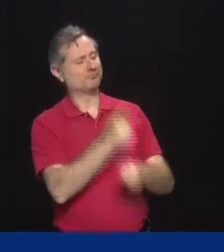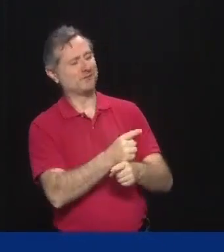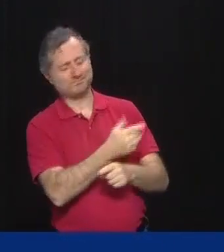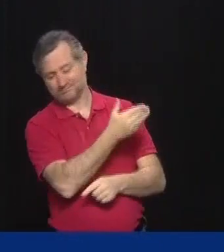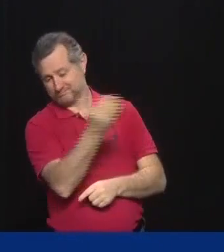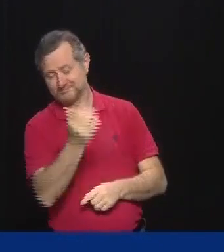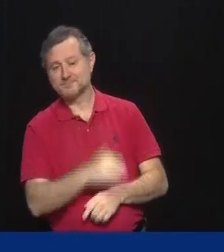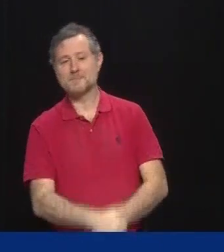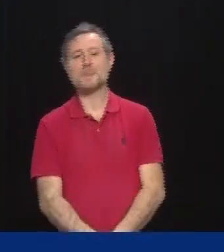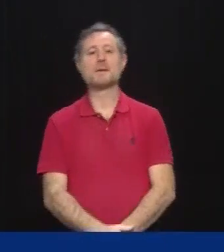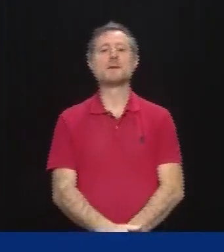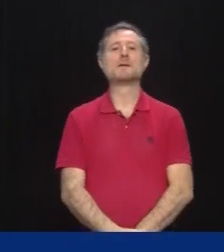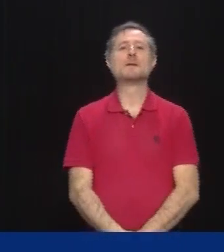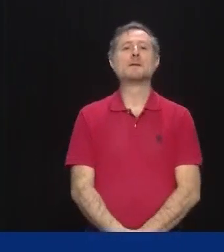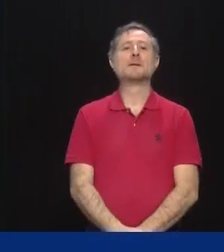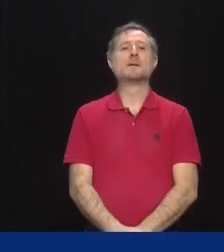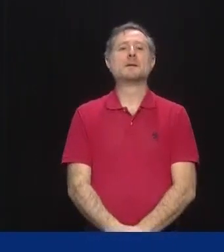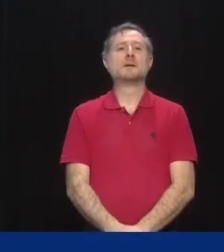IT'S VERY POSITIVE RIGHT NOW.